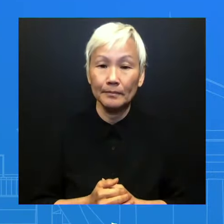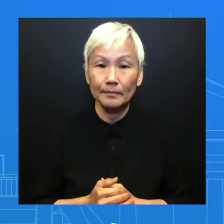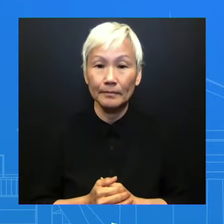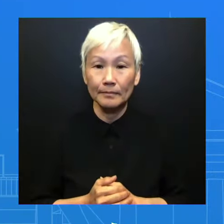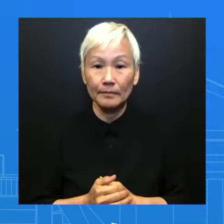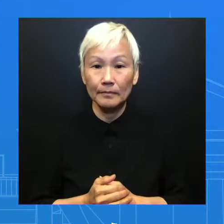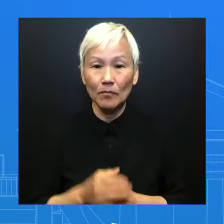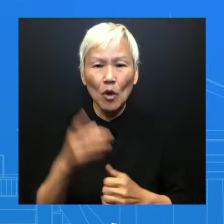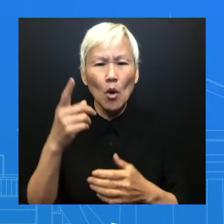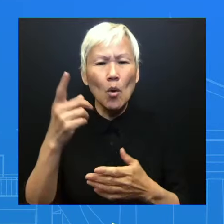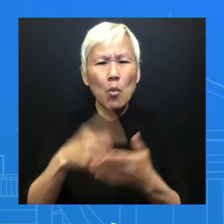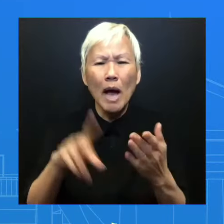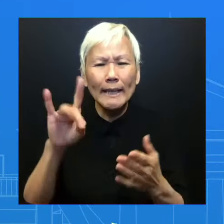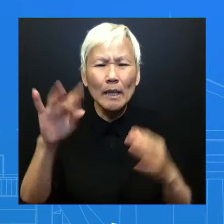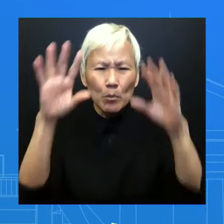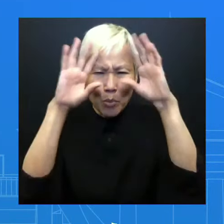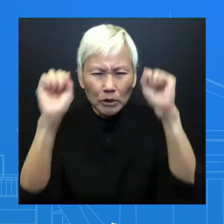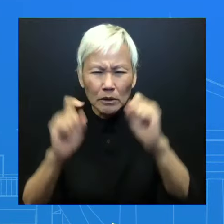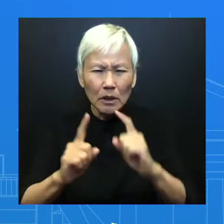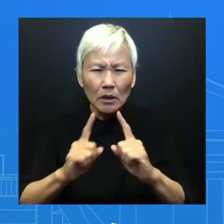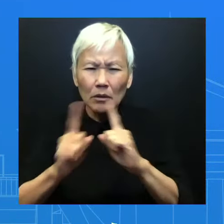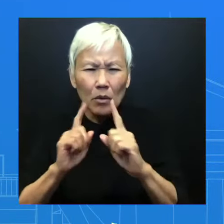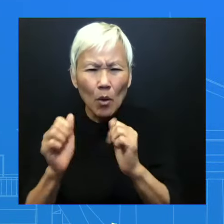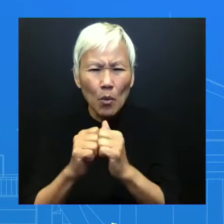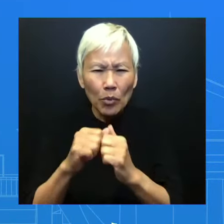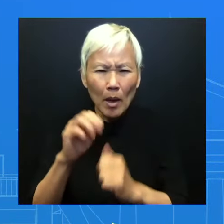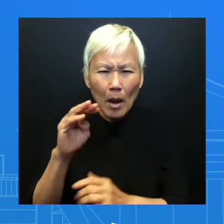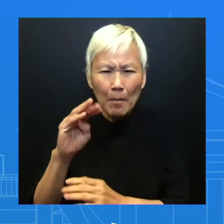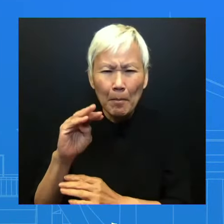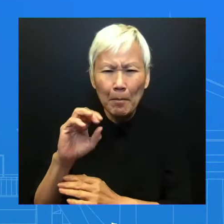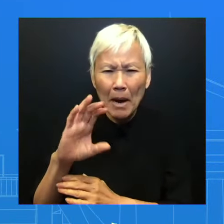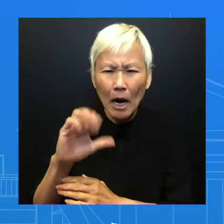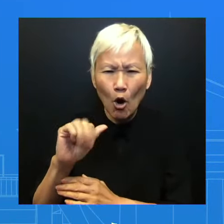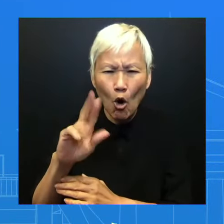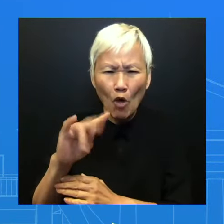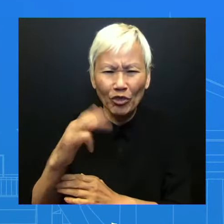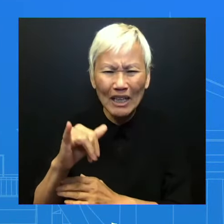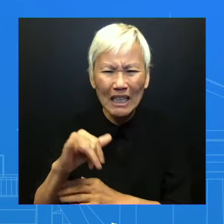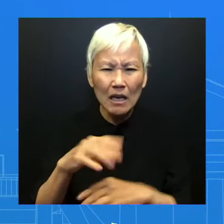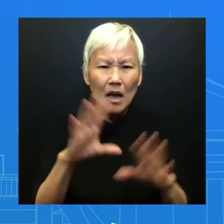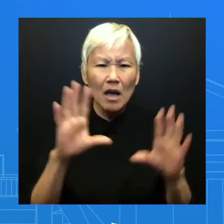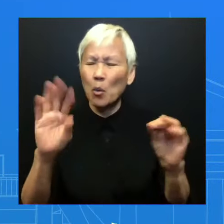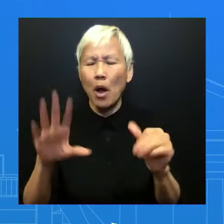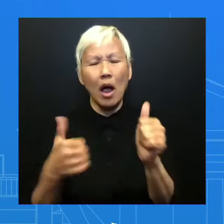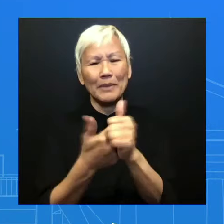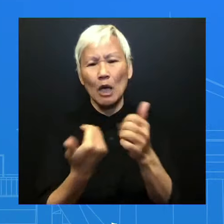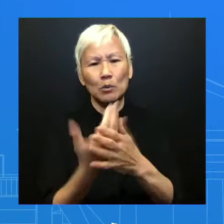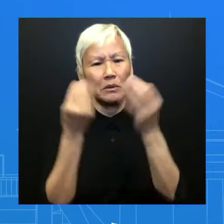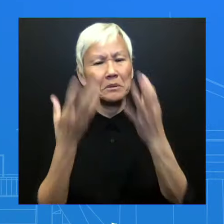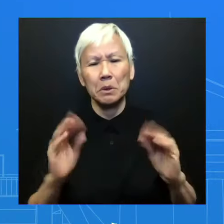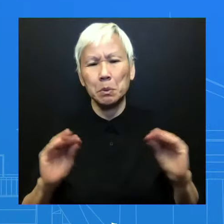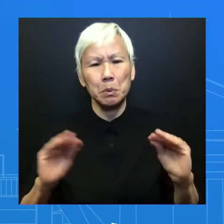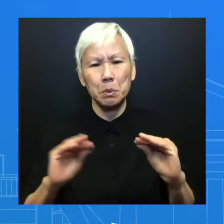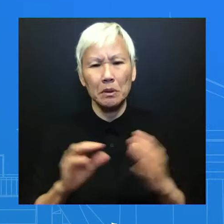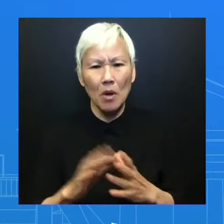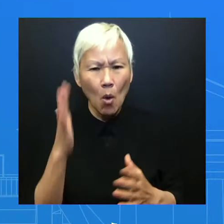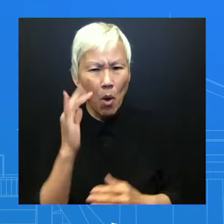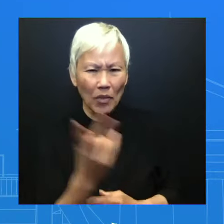The Press: Okay. Well, why haven't they talked? Ms. Jean-Pierre: The President is giving negotiators the space and the time to negotiate.